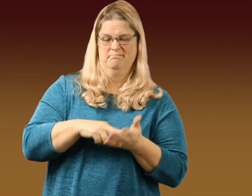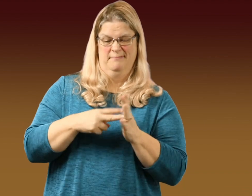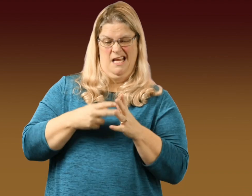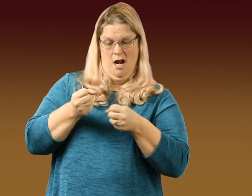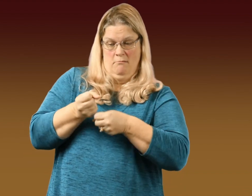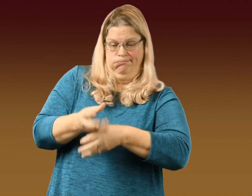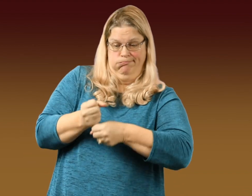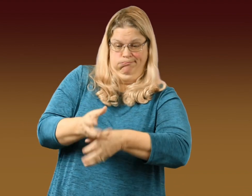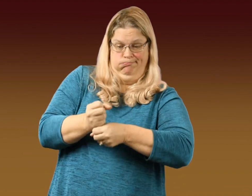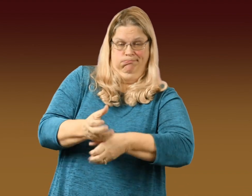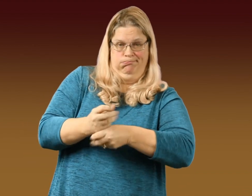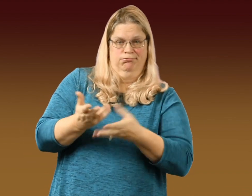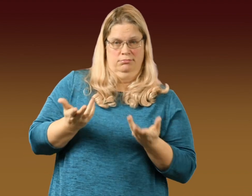of the emotional state of others.